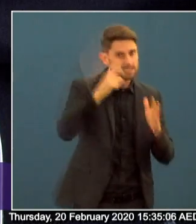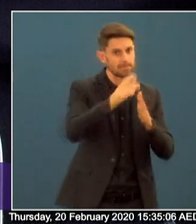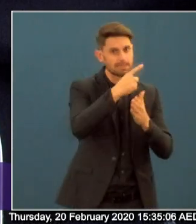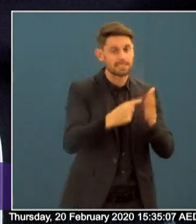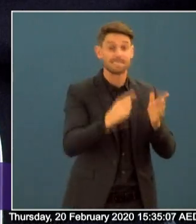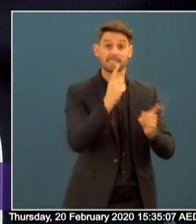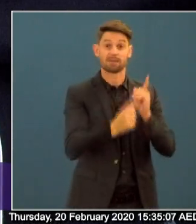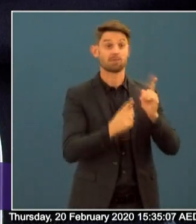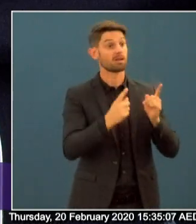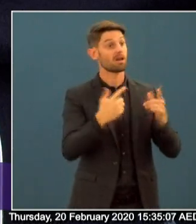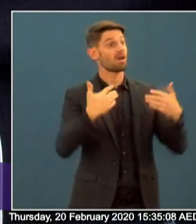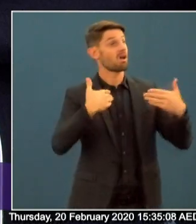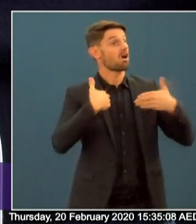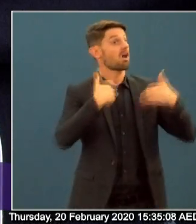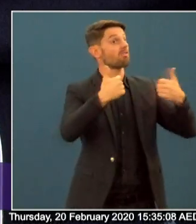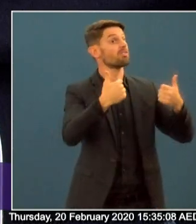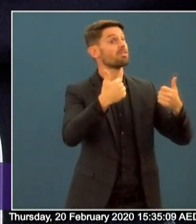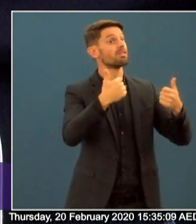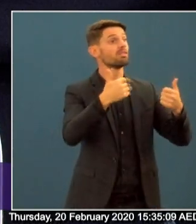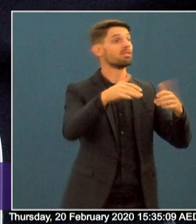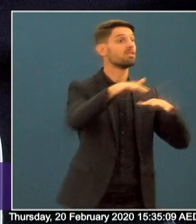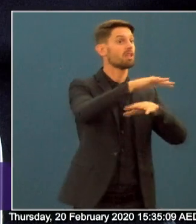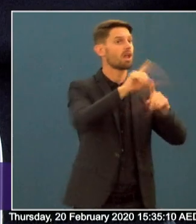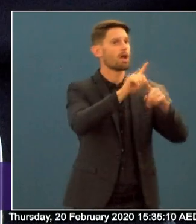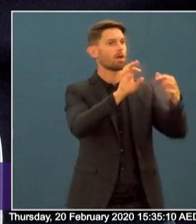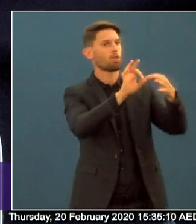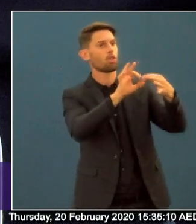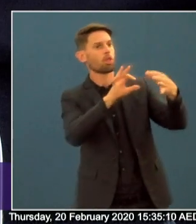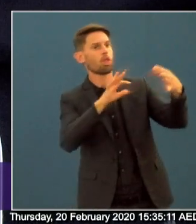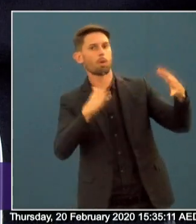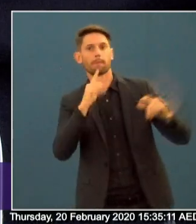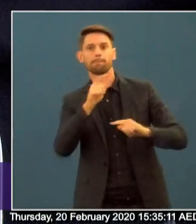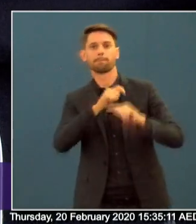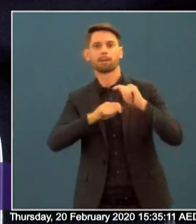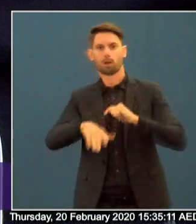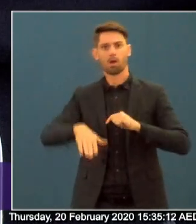through their childhood and adolescent years. And that's a gap that I think we need to understand better